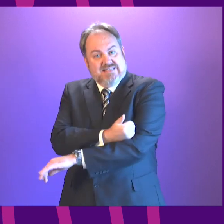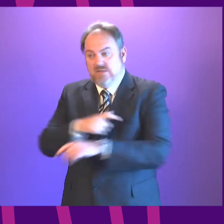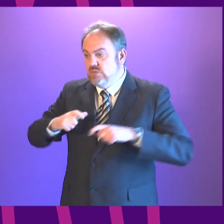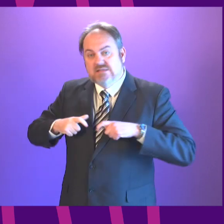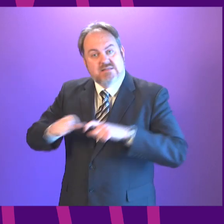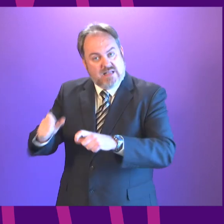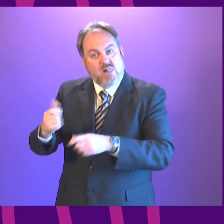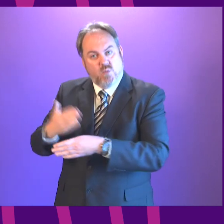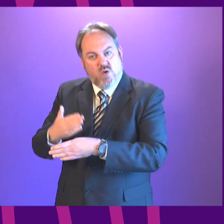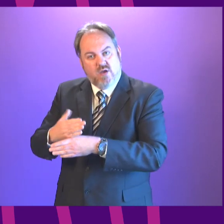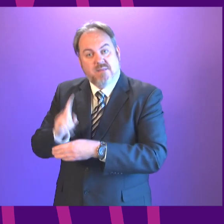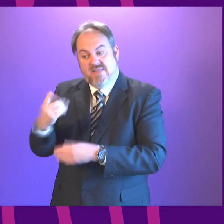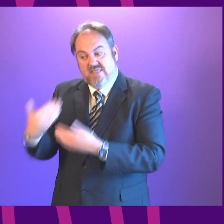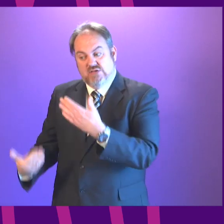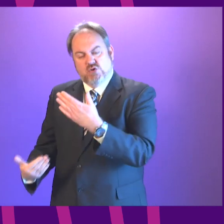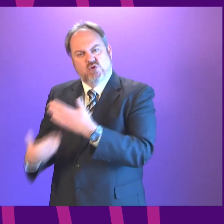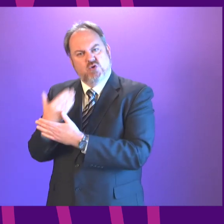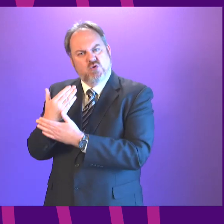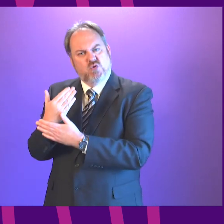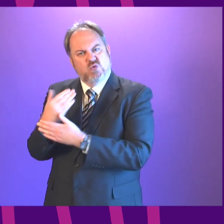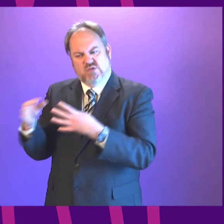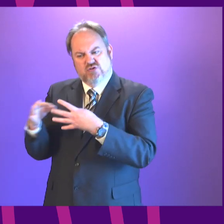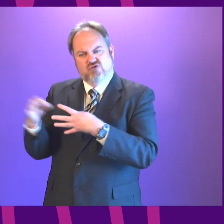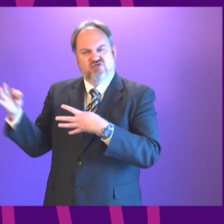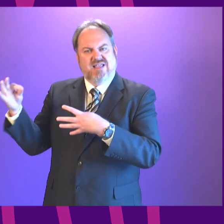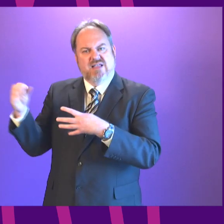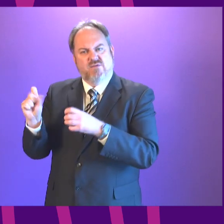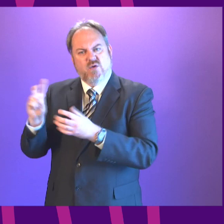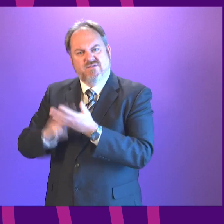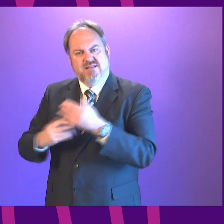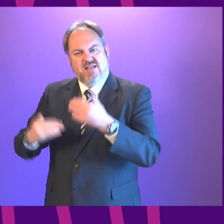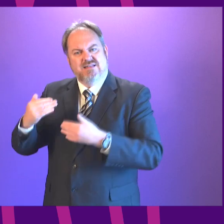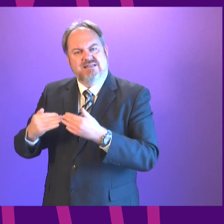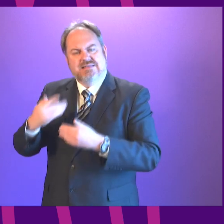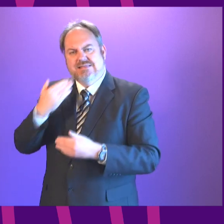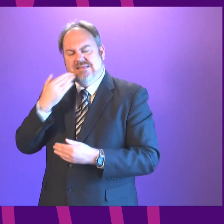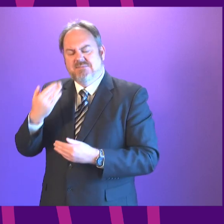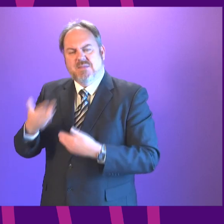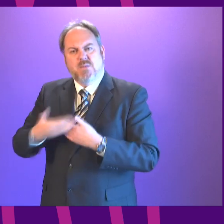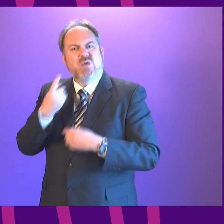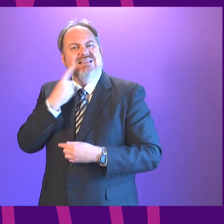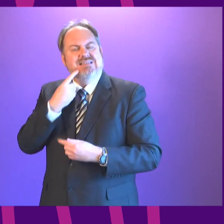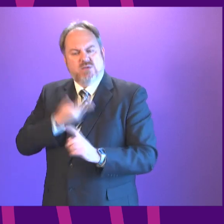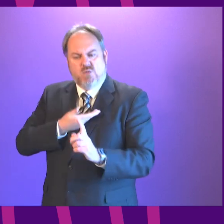However, the new variant seems to be much more transmissible—perhaps up to 70 per